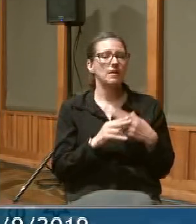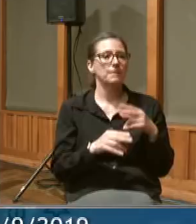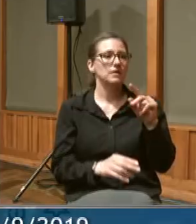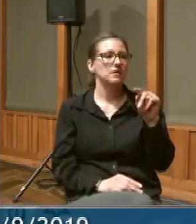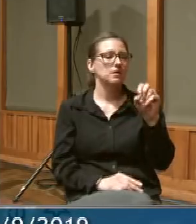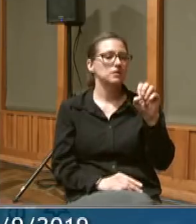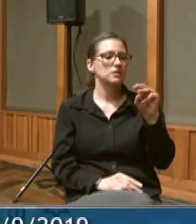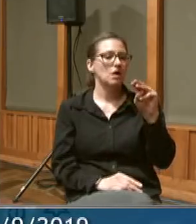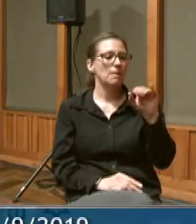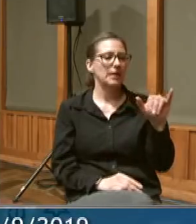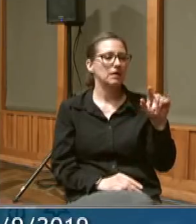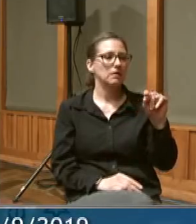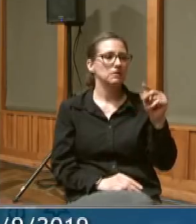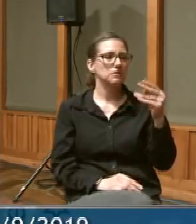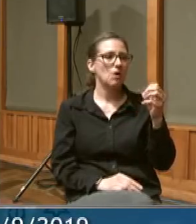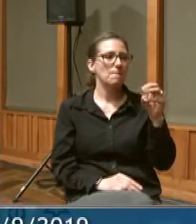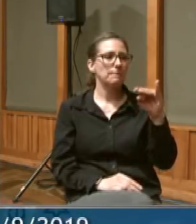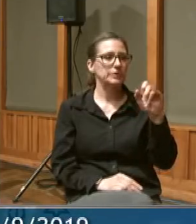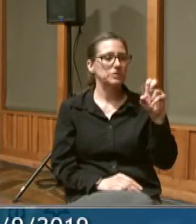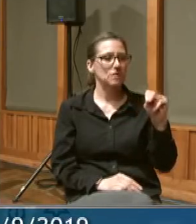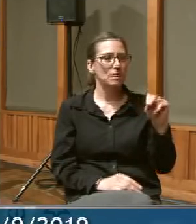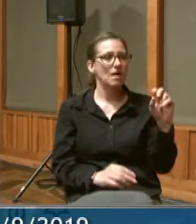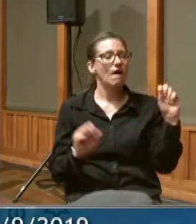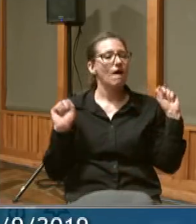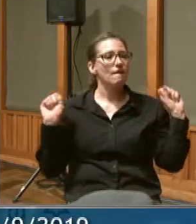ALL RIGHT, LET ME BEGIN BY